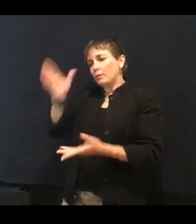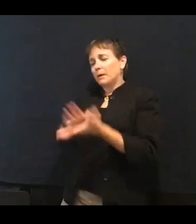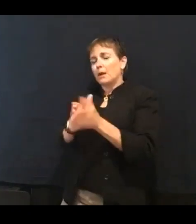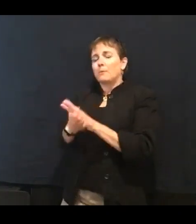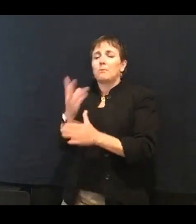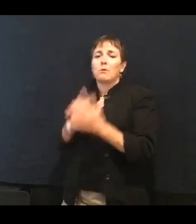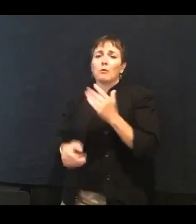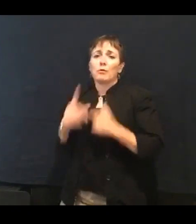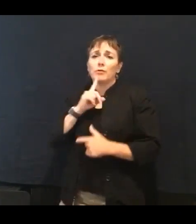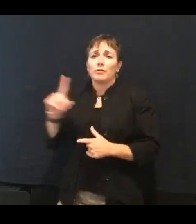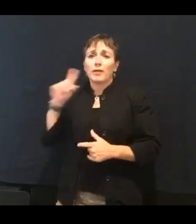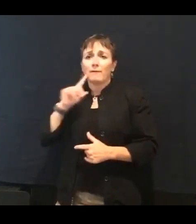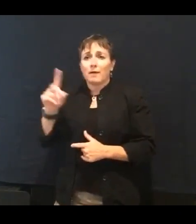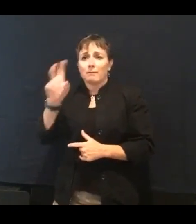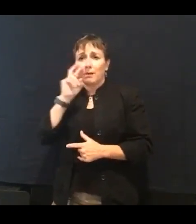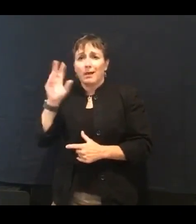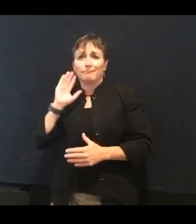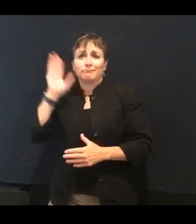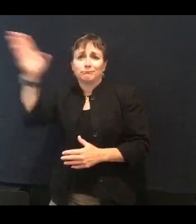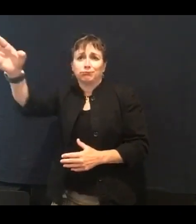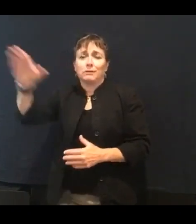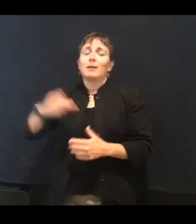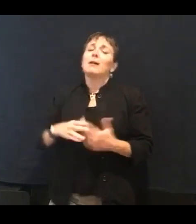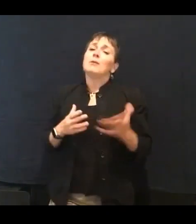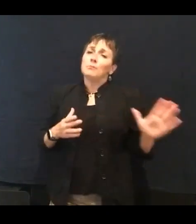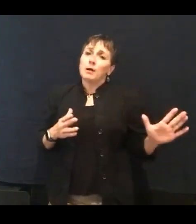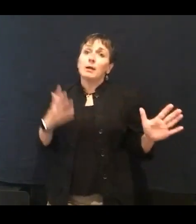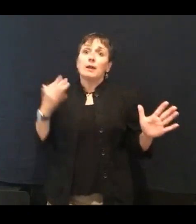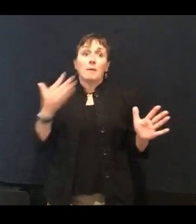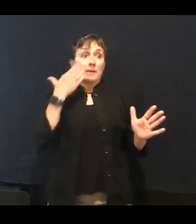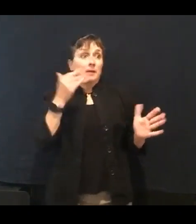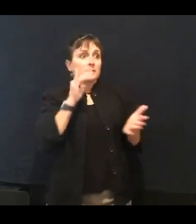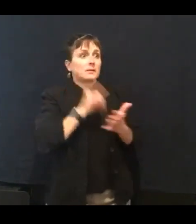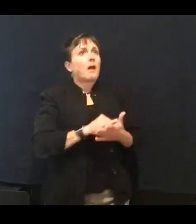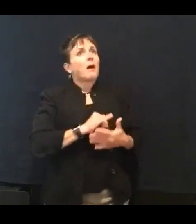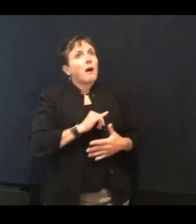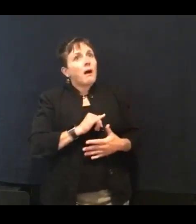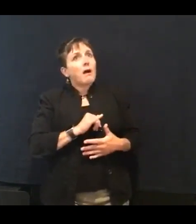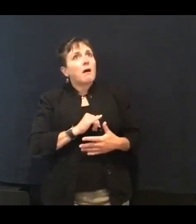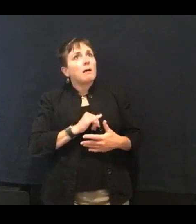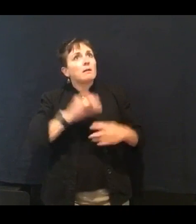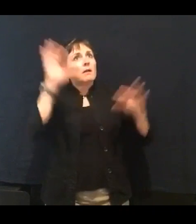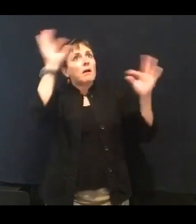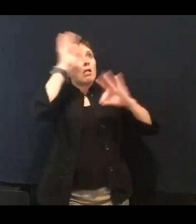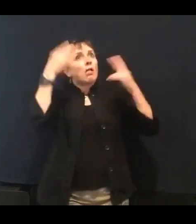based on my own experience, I am a big supporter of transparency. I had grown